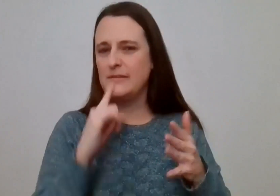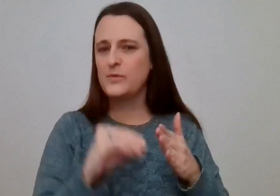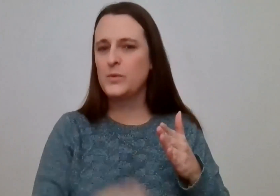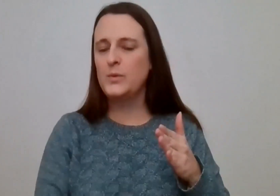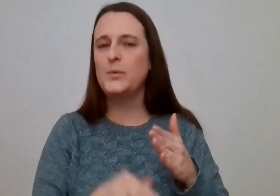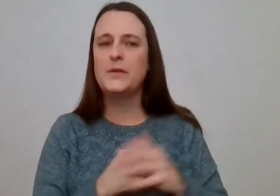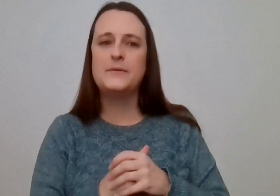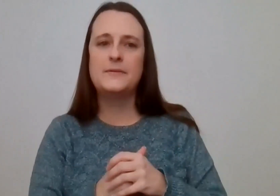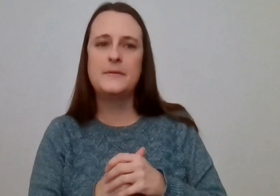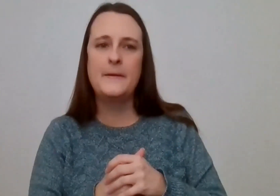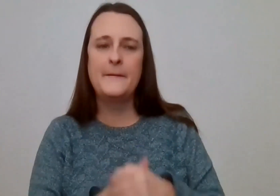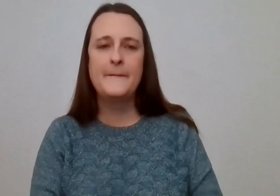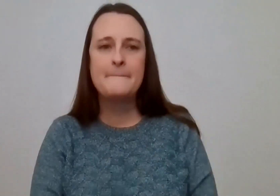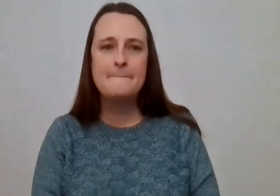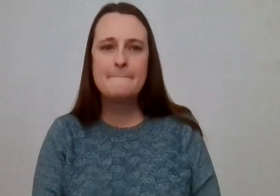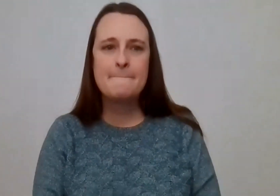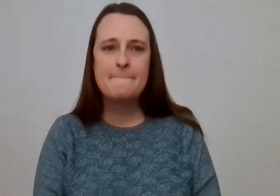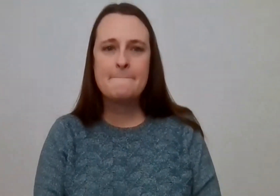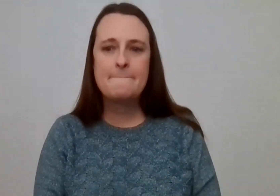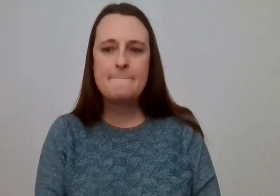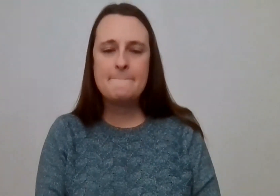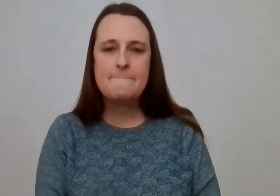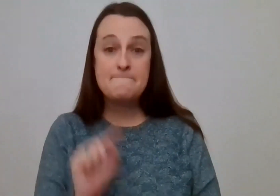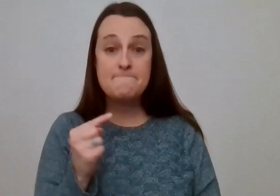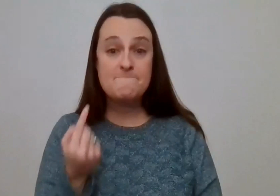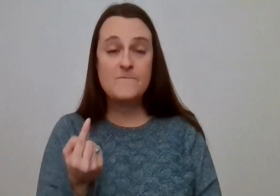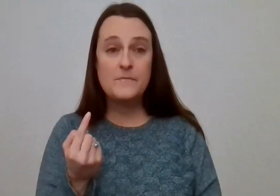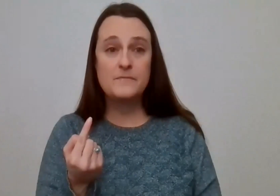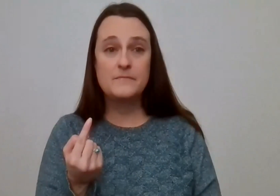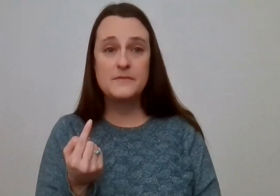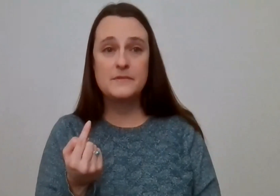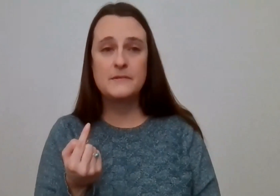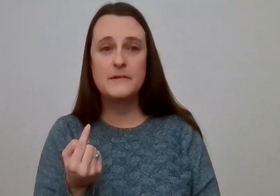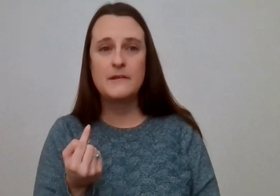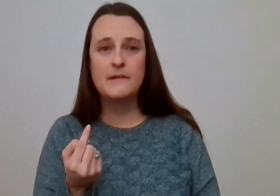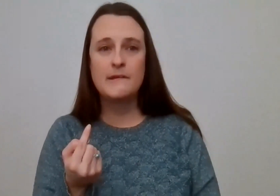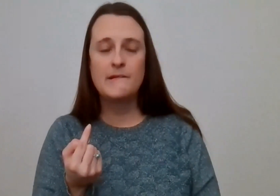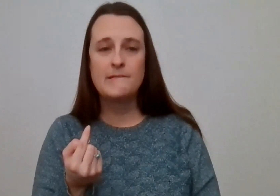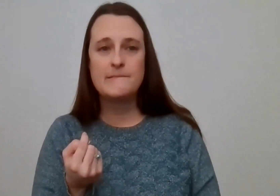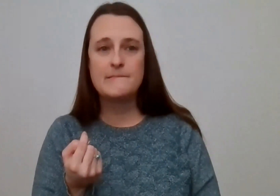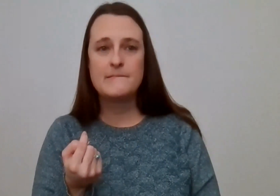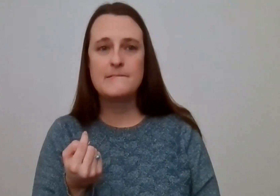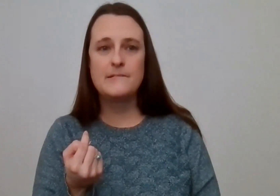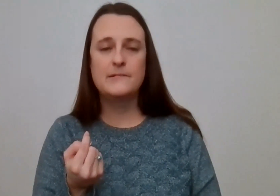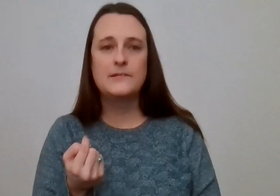flexible scheduling model one from an enrichment standpoint or an academic acceleration standpoint